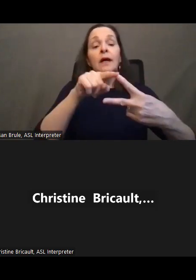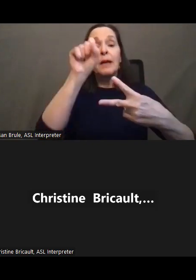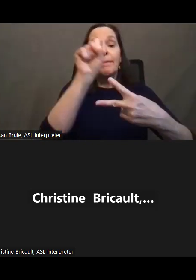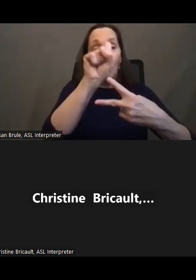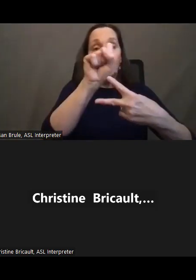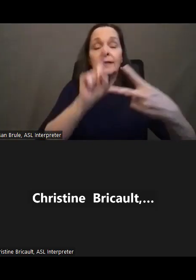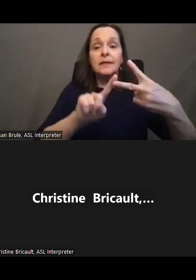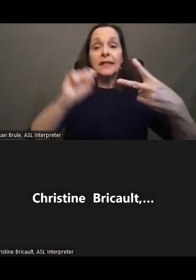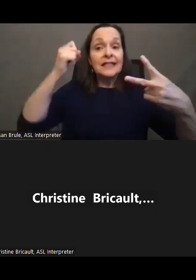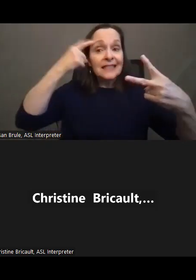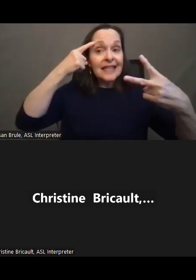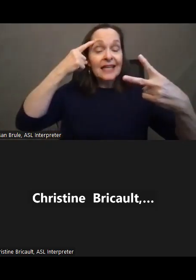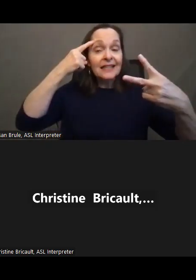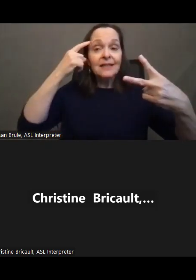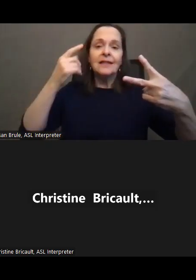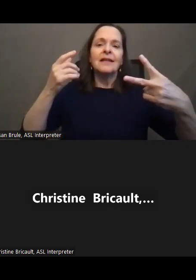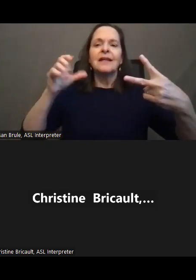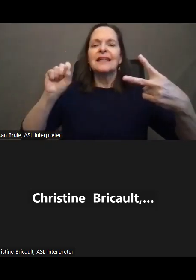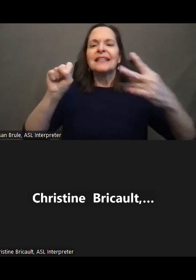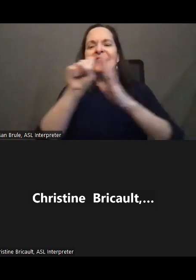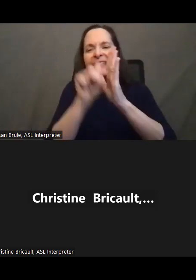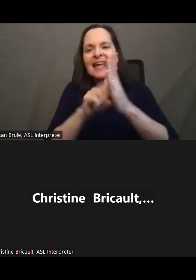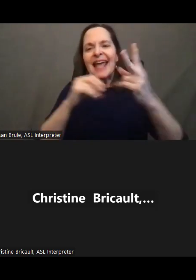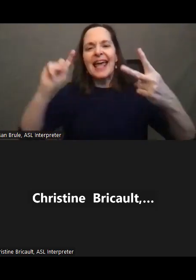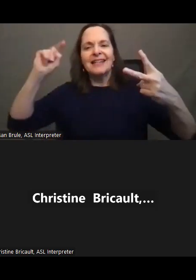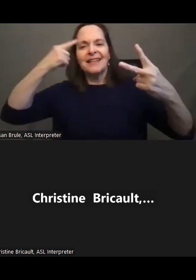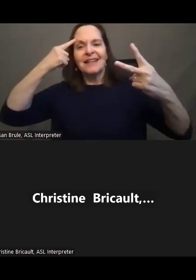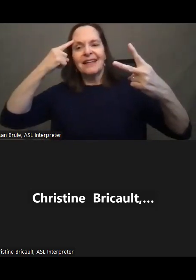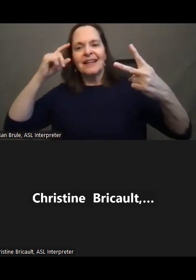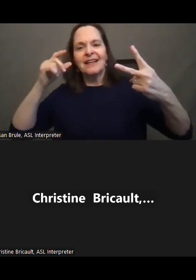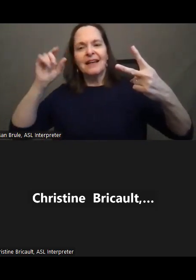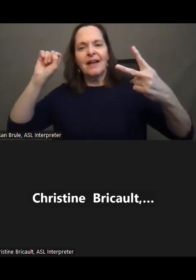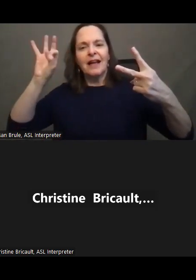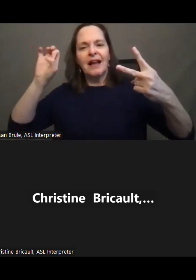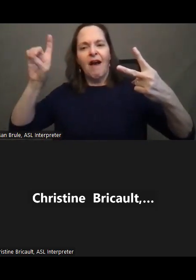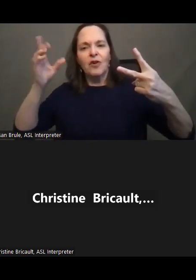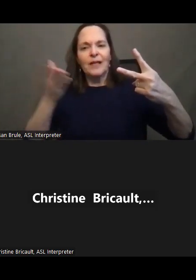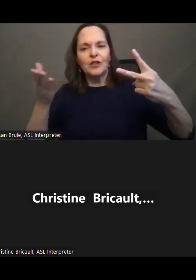I like to start with the definition of disability under the ADA before we get